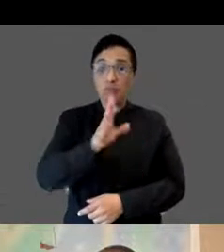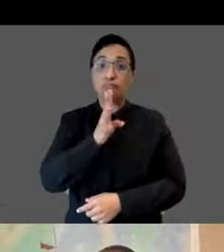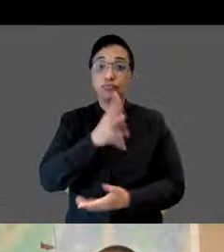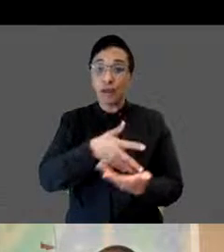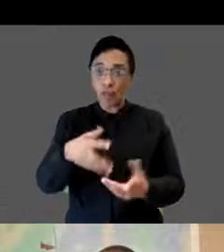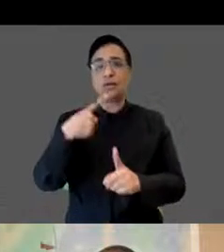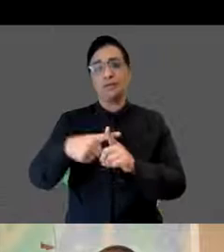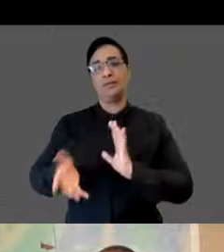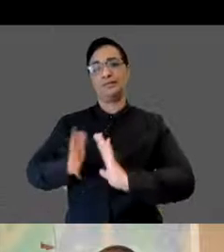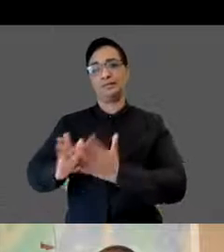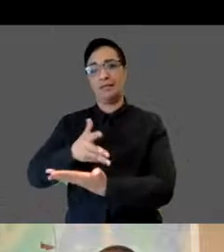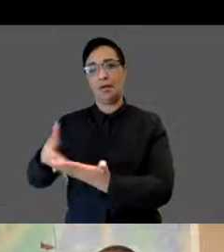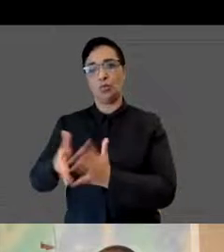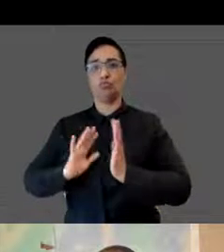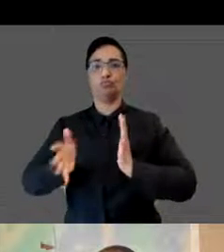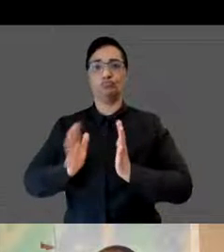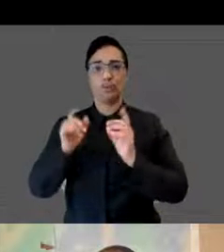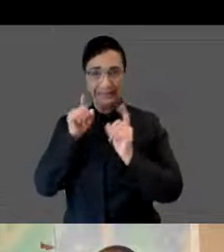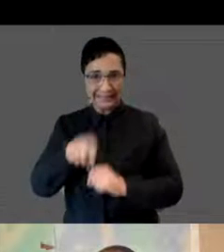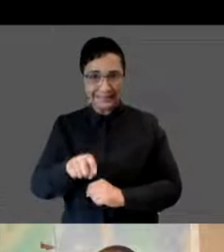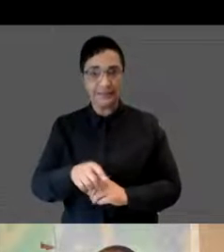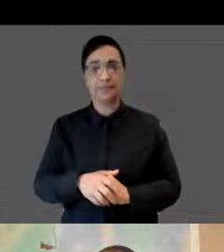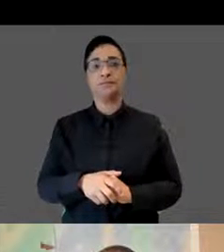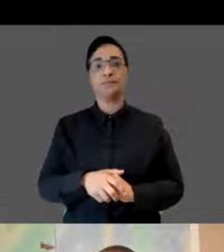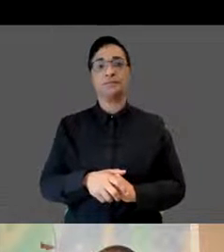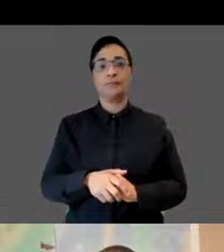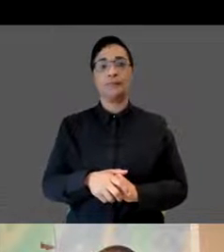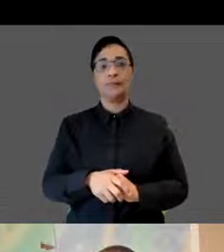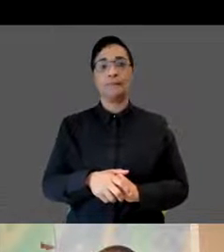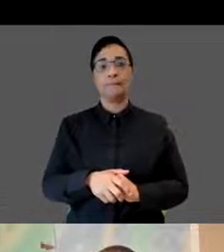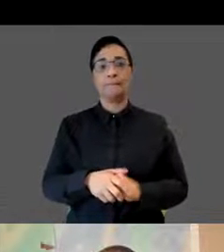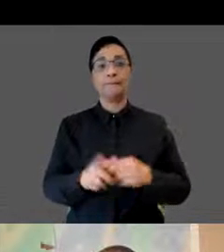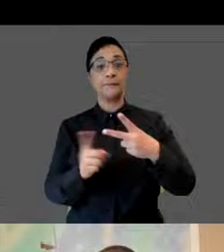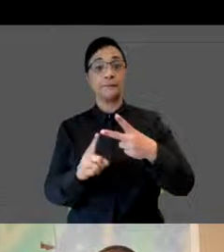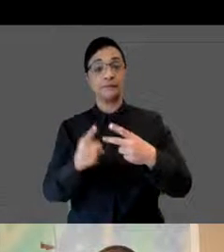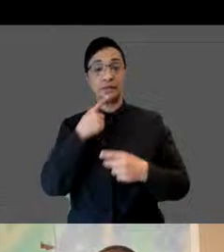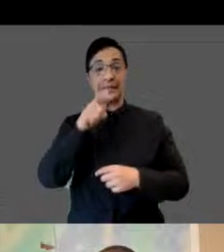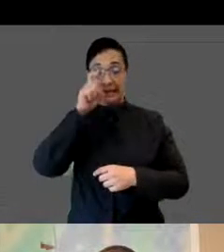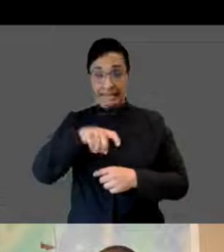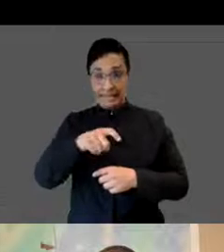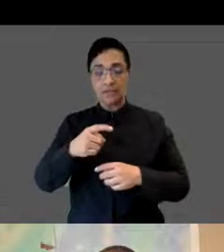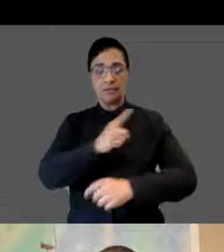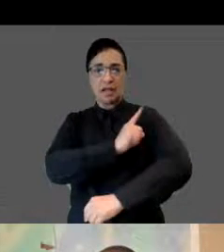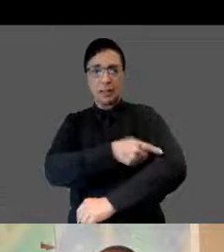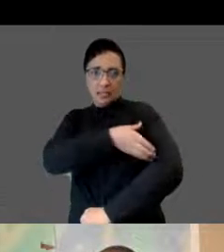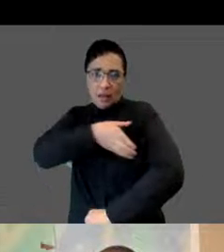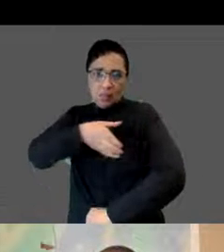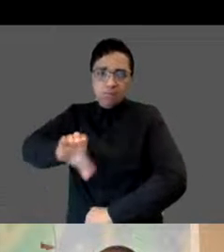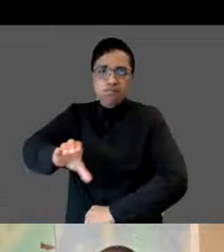They also expressed the needs to build capacity on disability data, to be the first one training